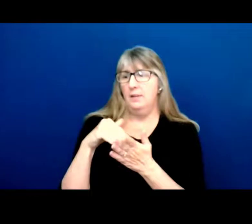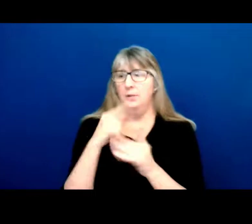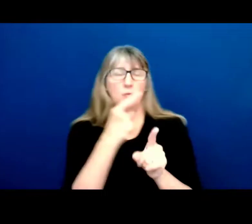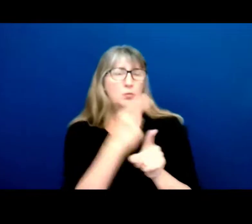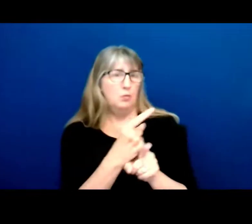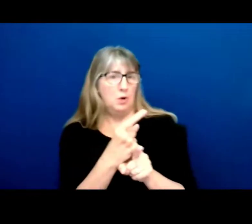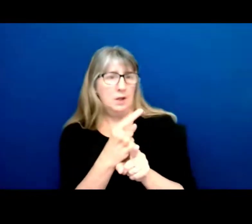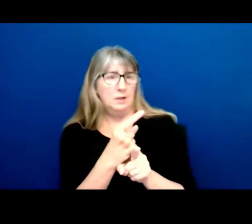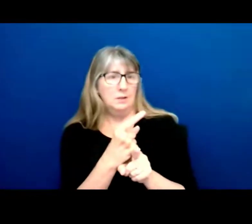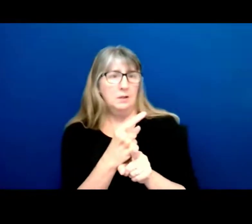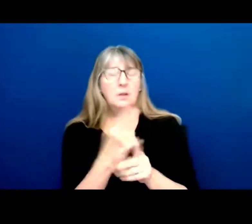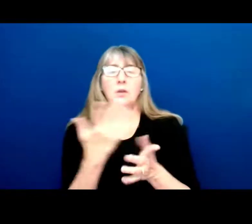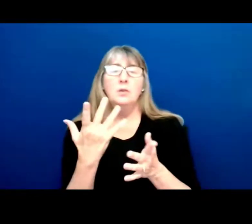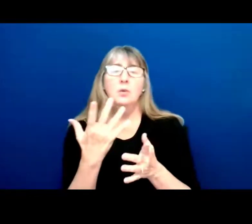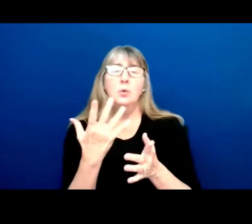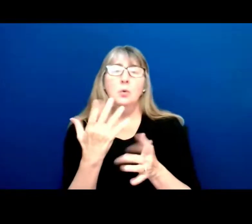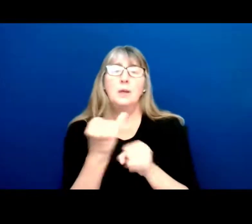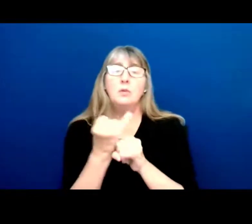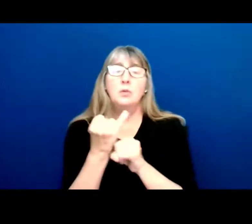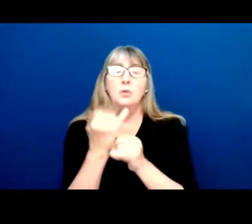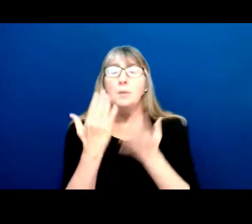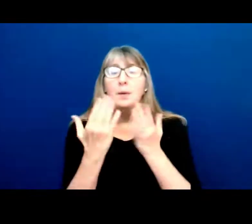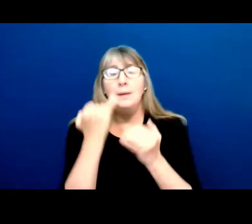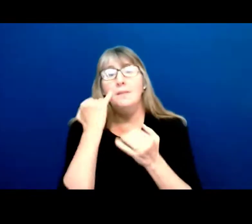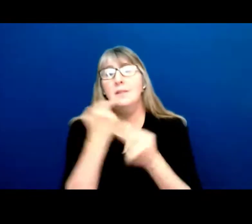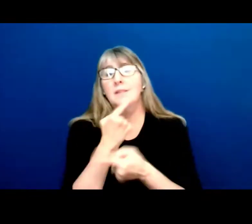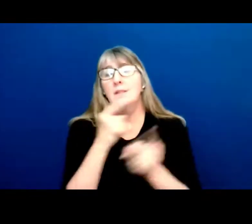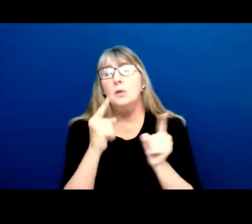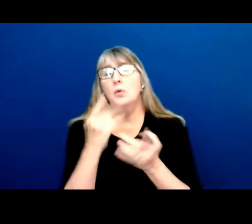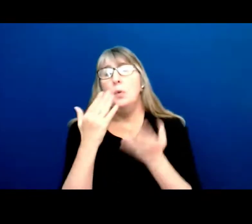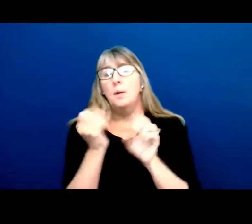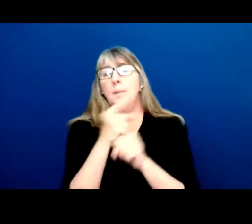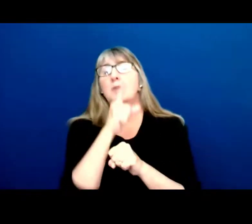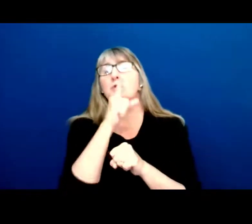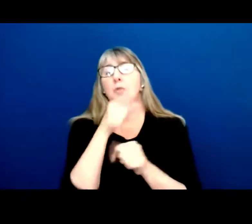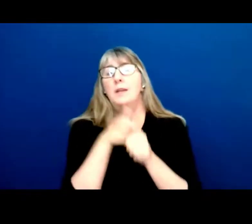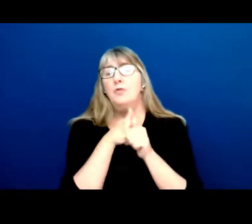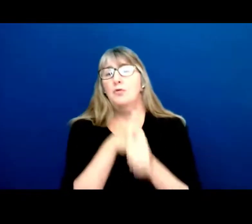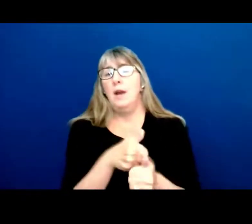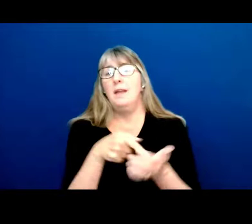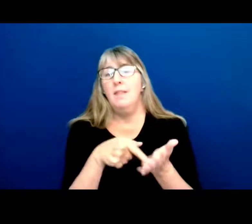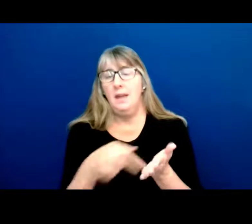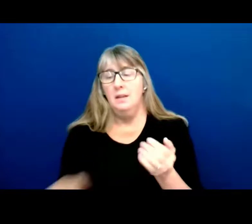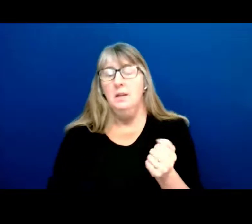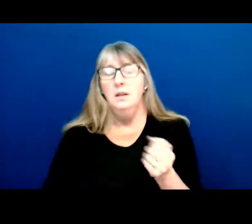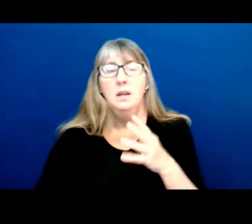So, is Institutions may, if that's disclosed, want to make sure they track that in future